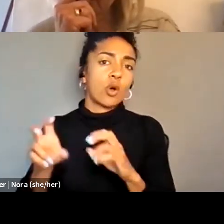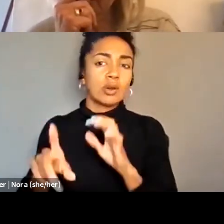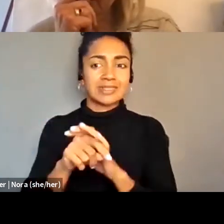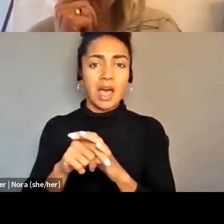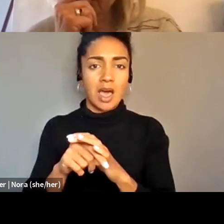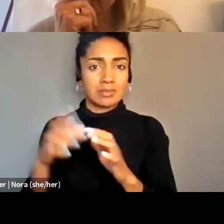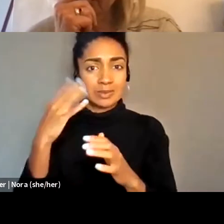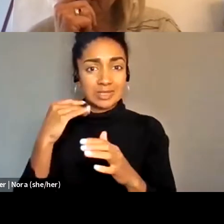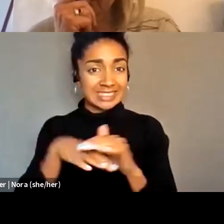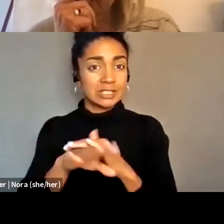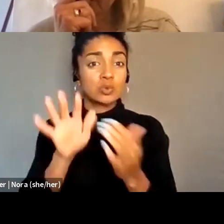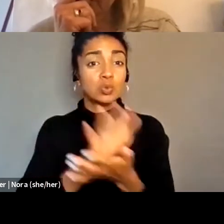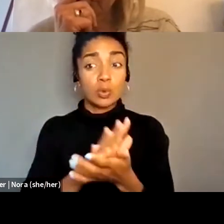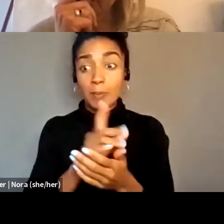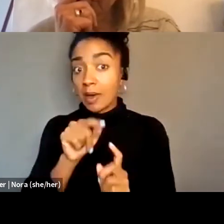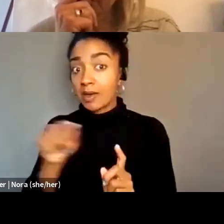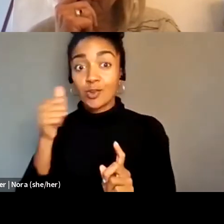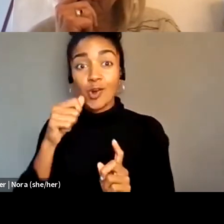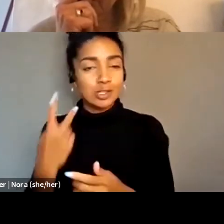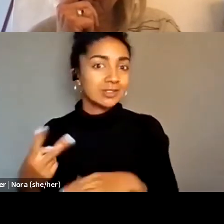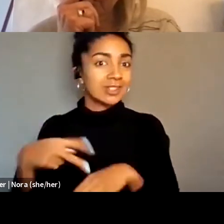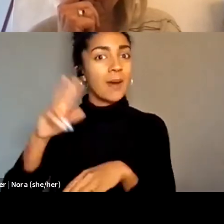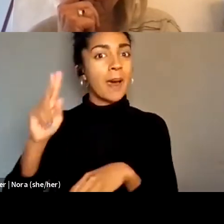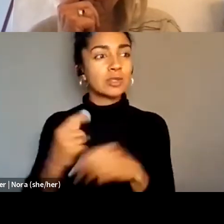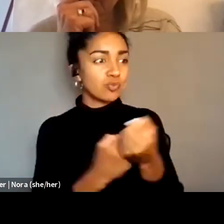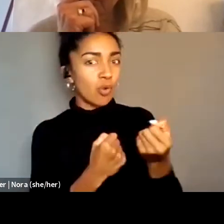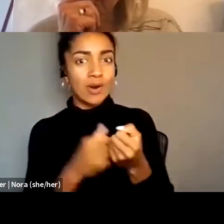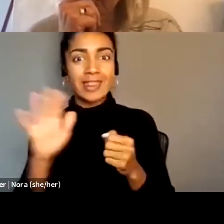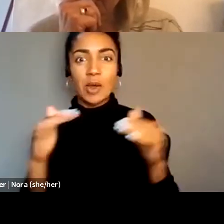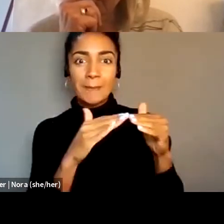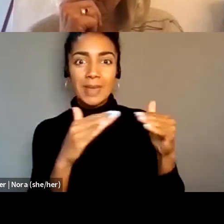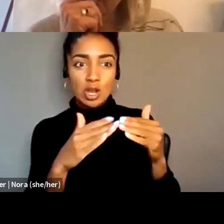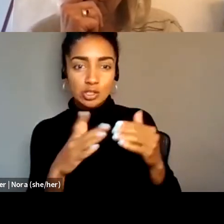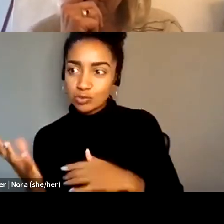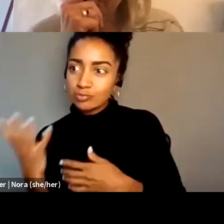and supporting other girls to go to school. aAnd in CAMFED, what we are finding is that